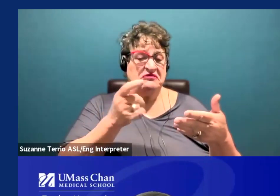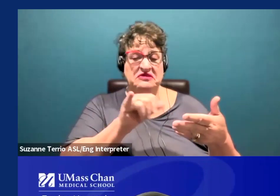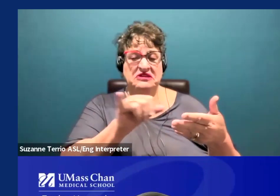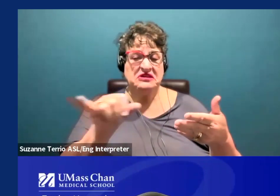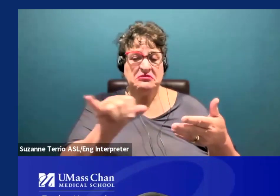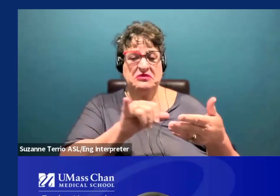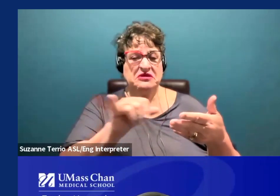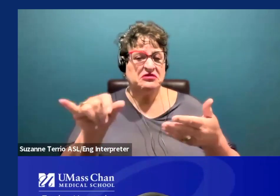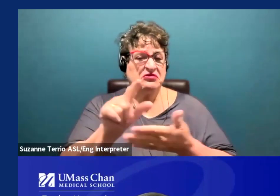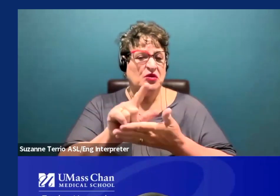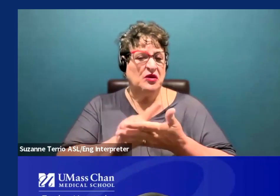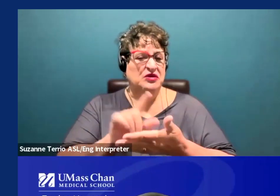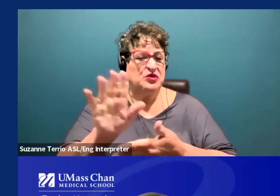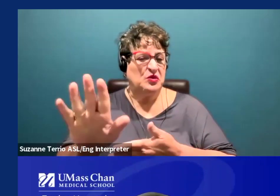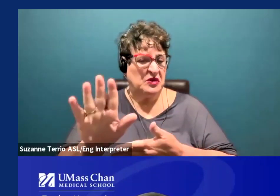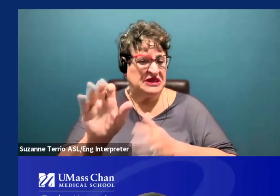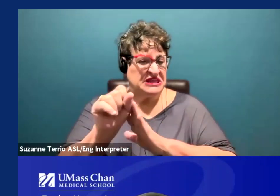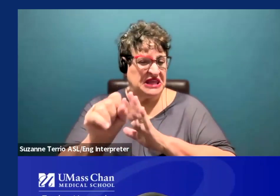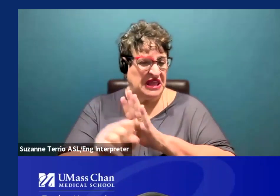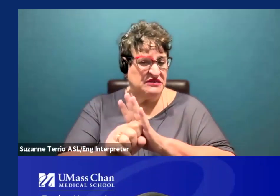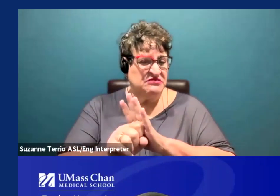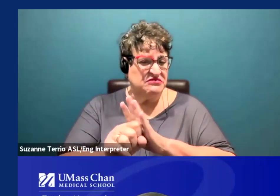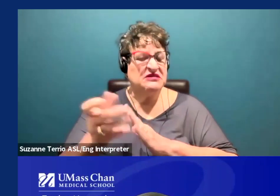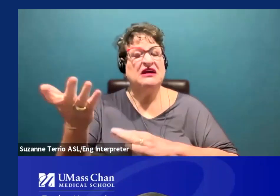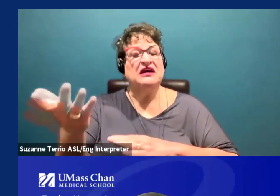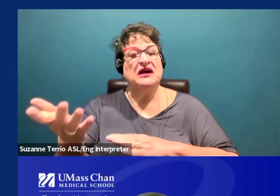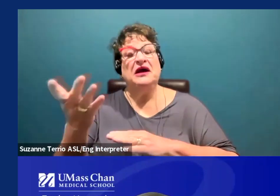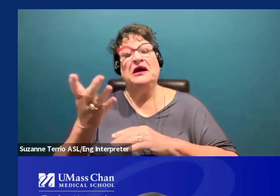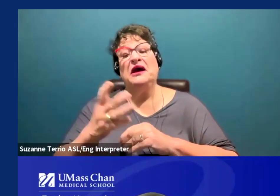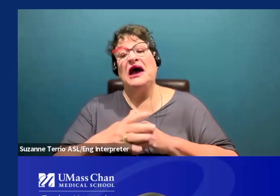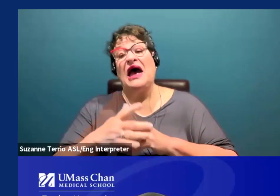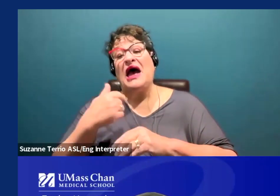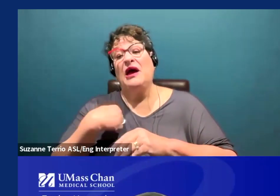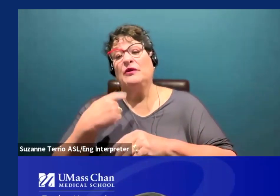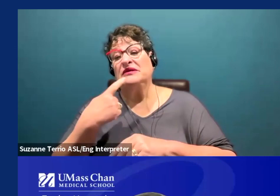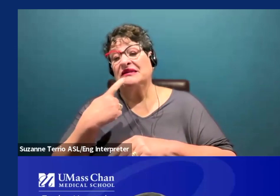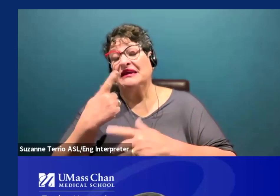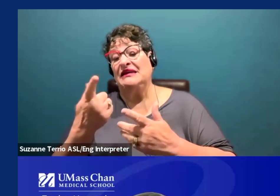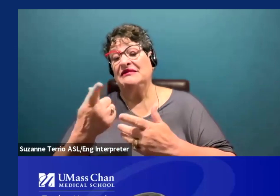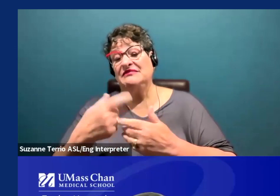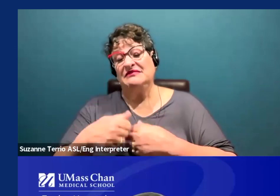What I would say before that big asterisk is if you are going to